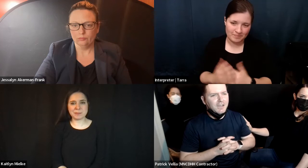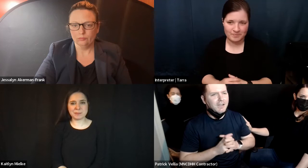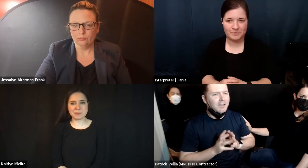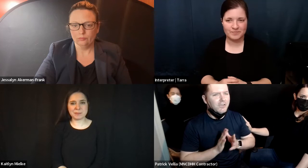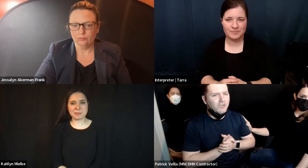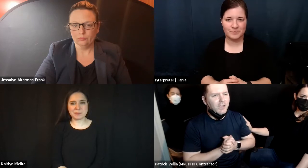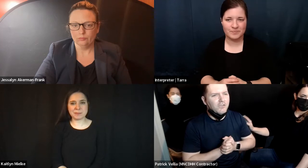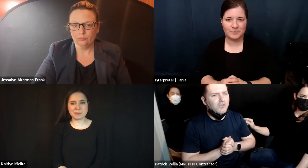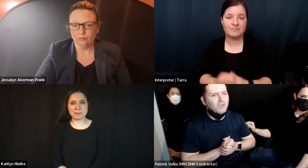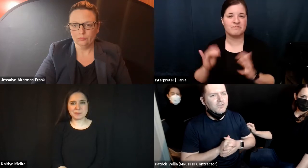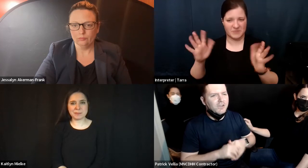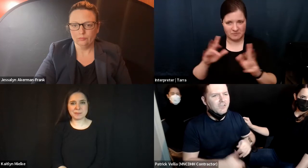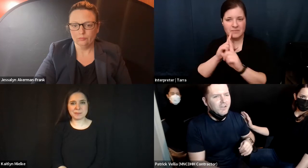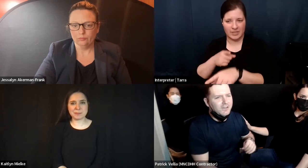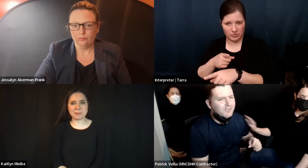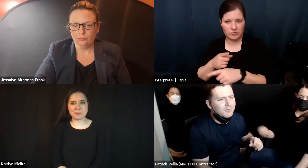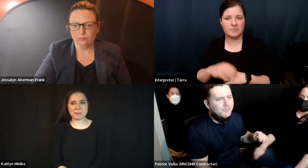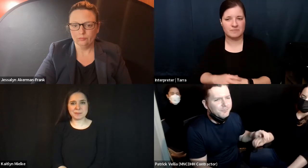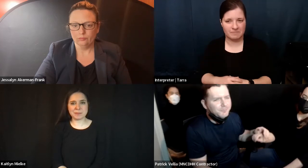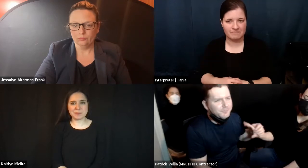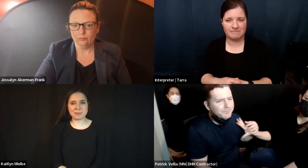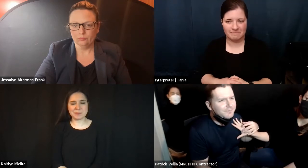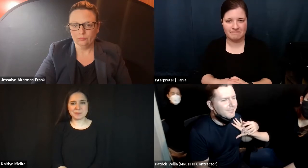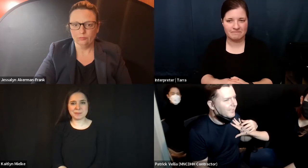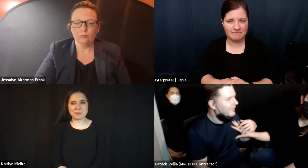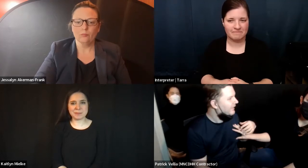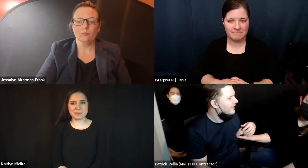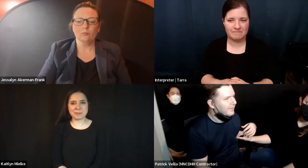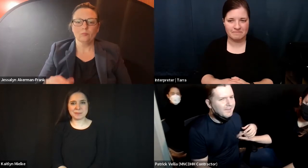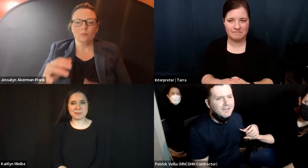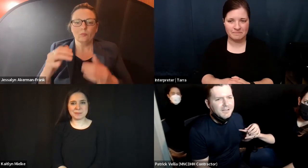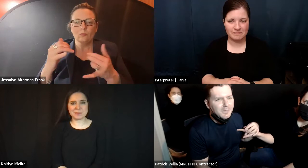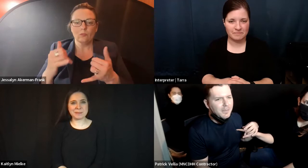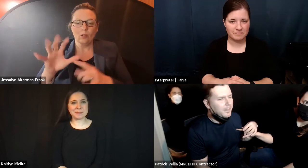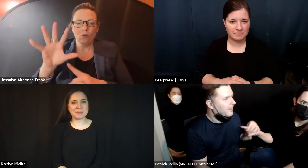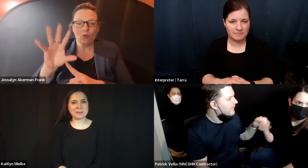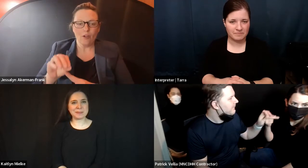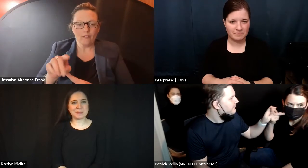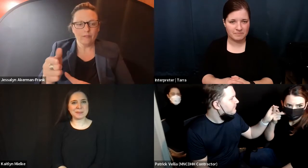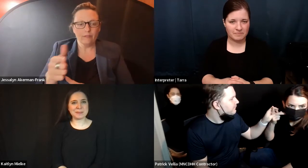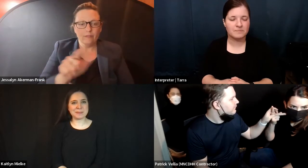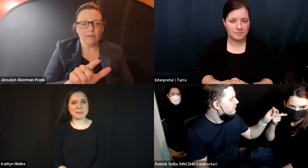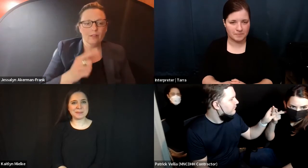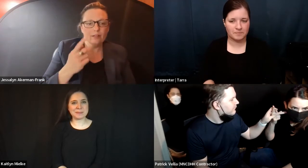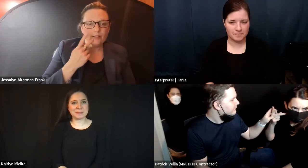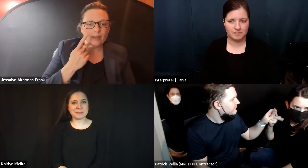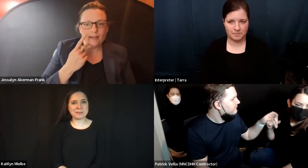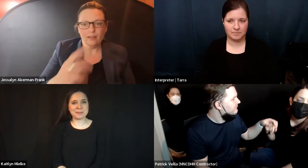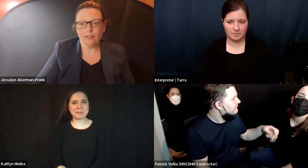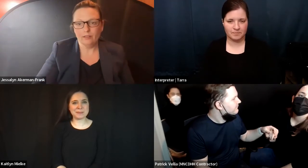Okay. I answered that. So next turn.